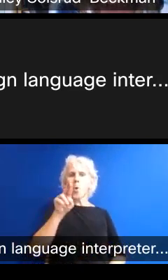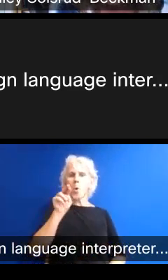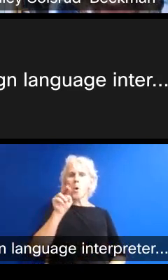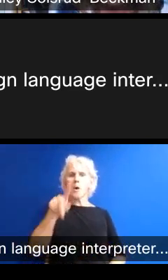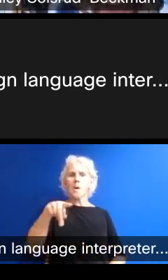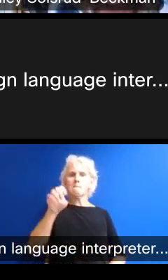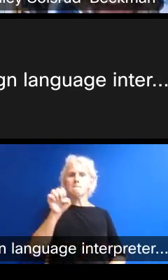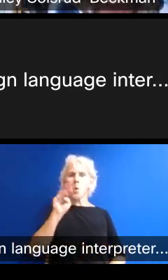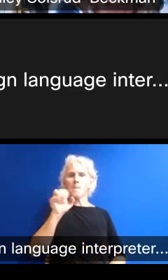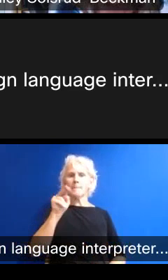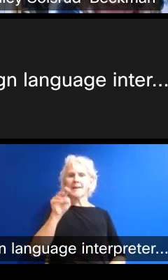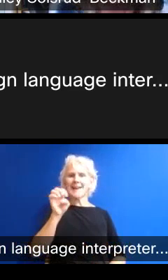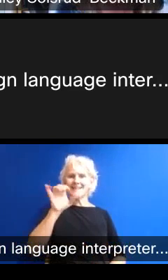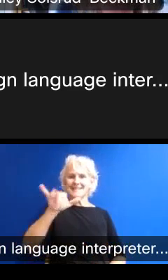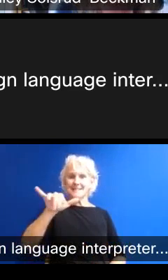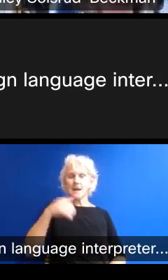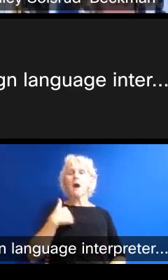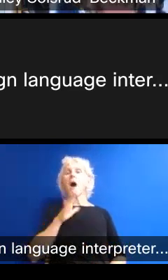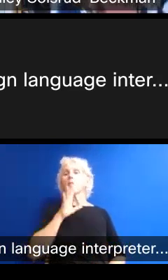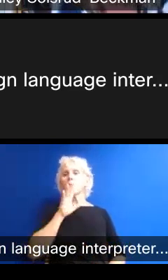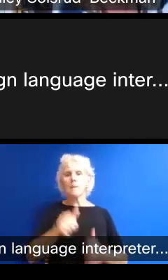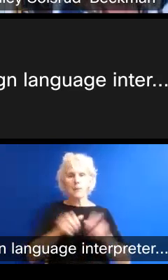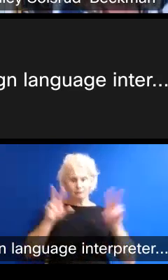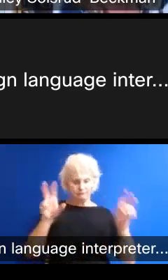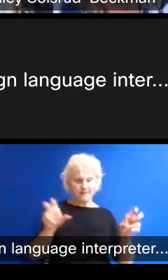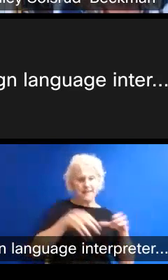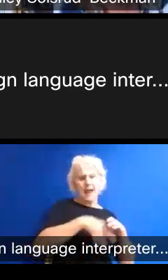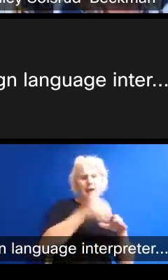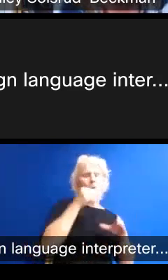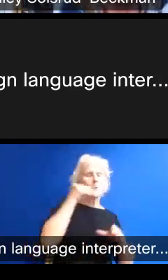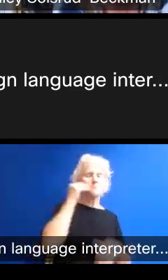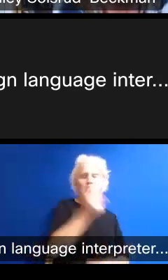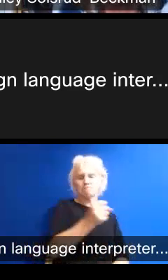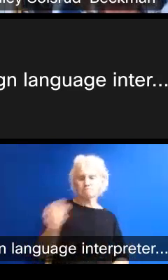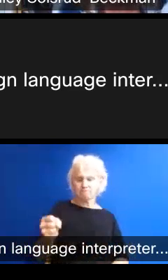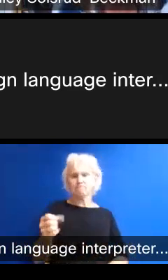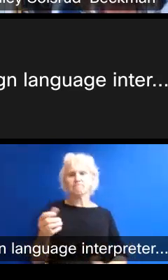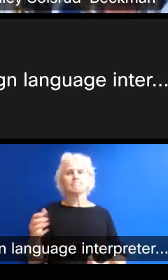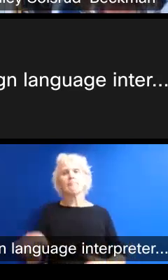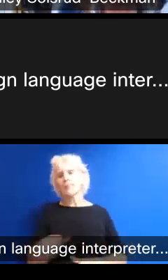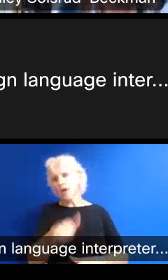I do want to mention, with the out of home placement plan many other case managers who are